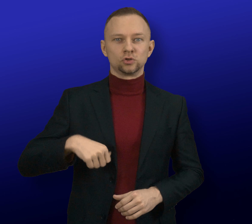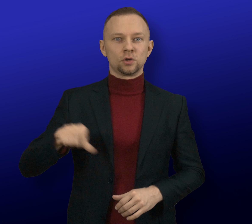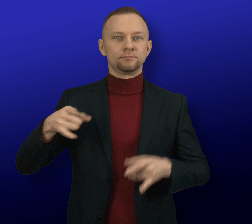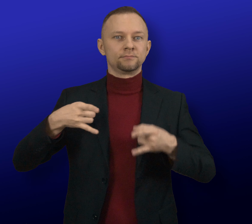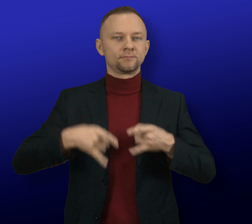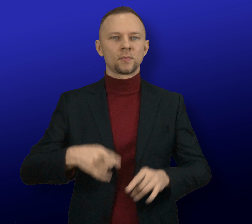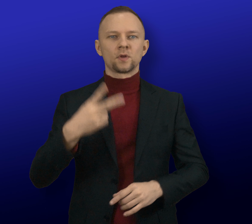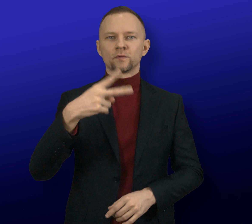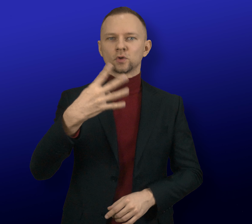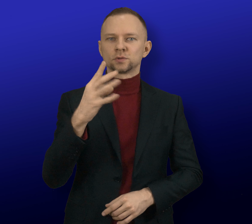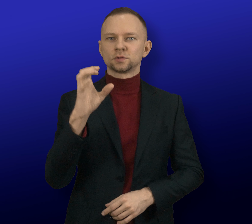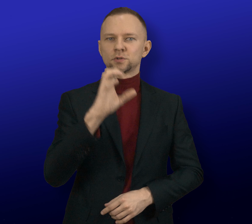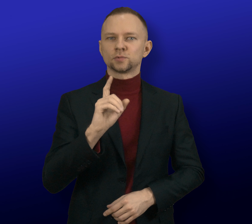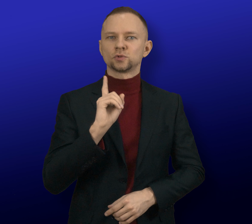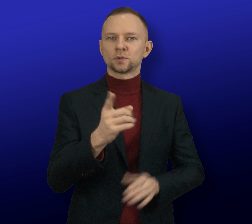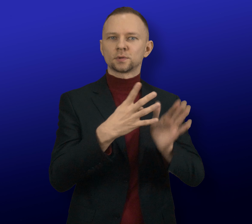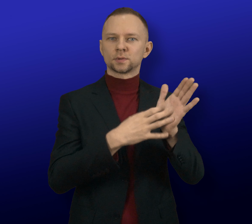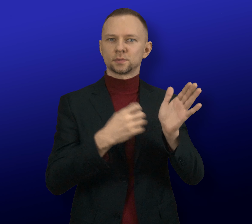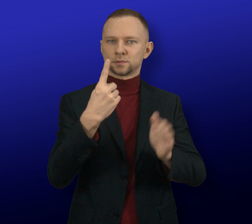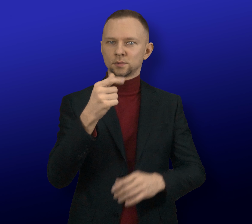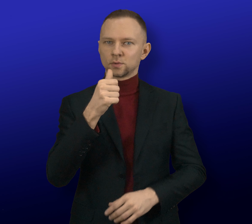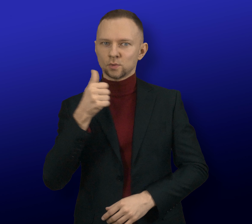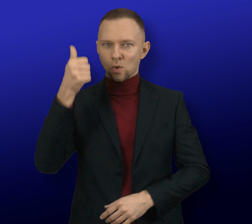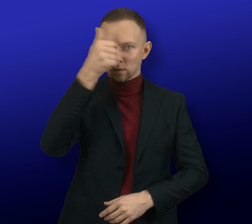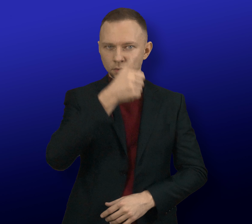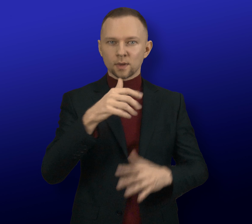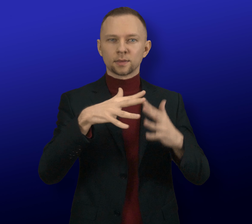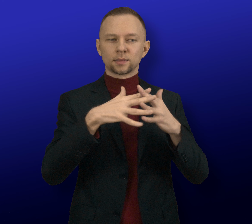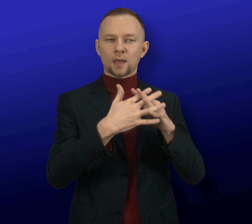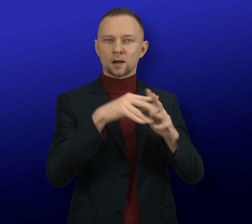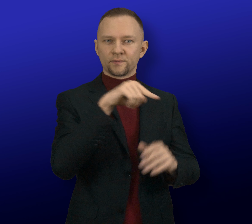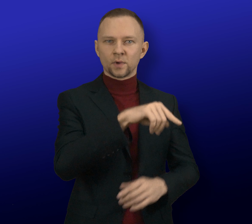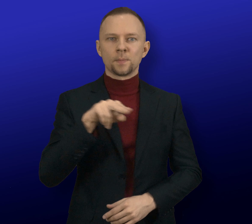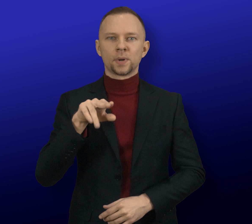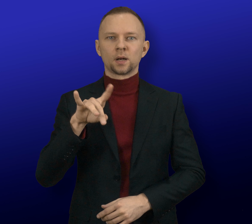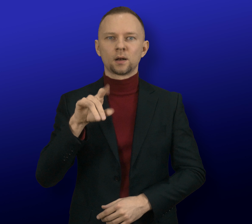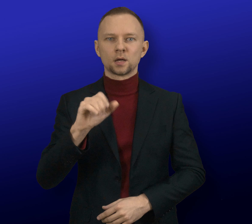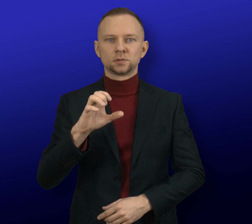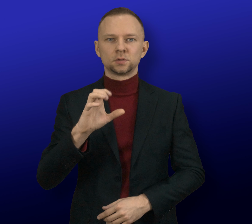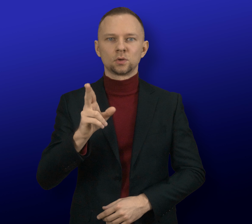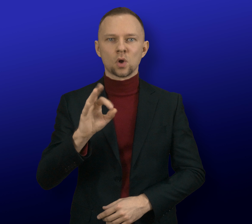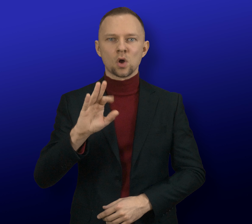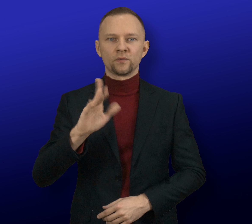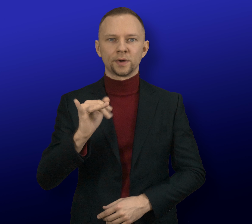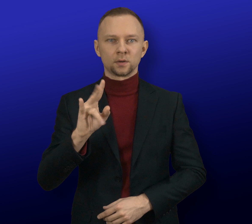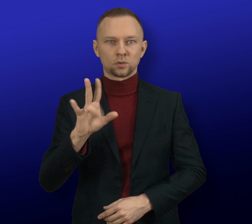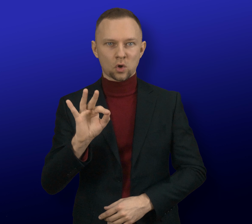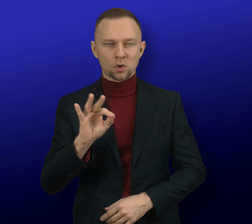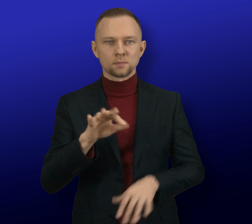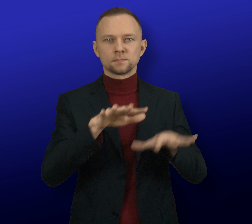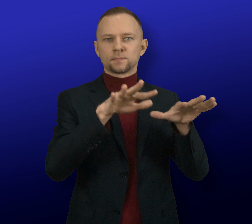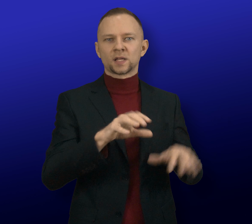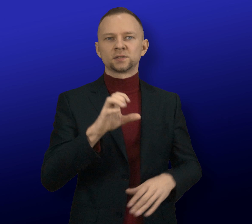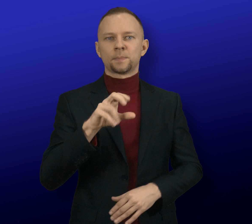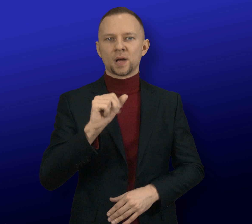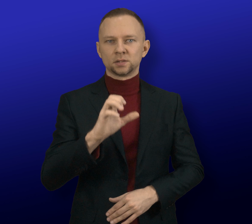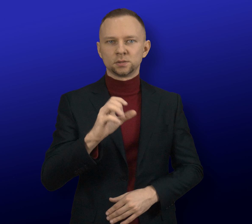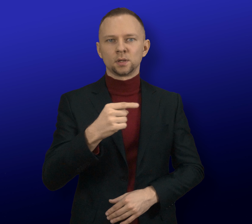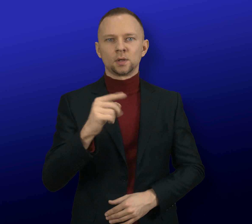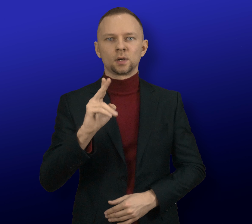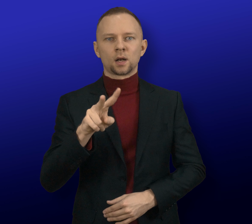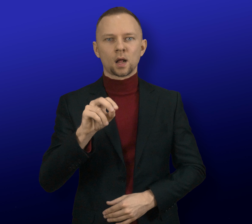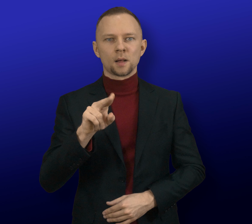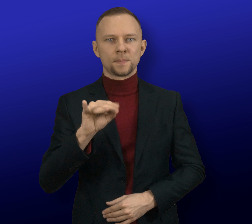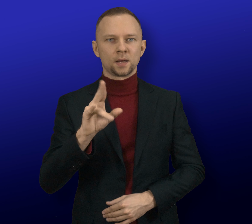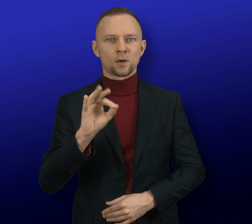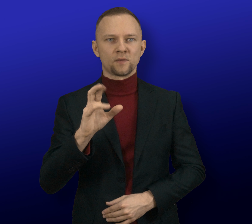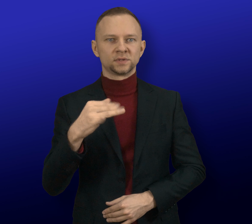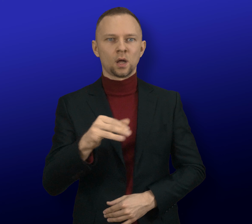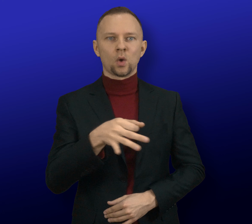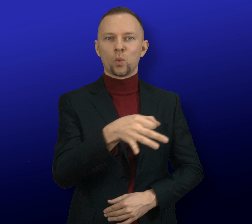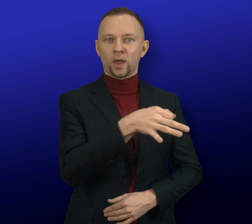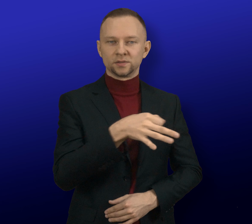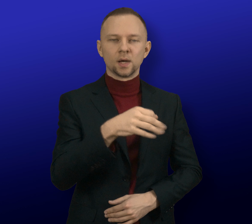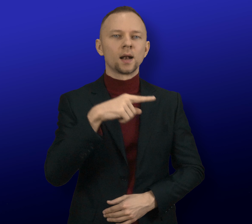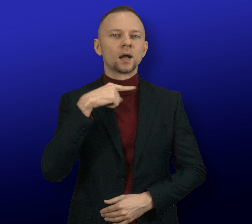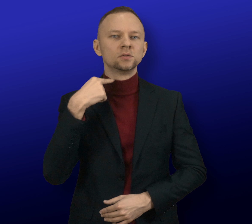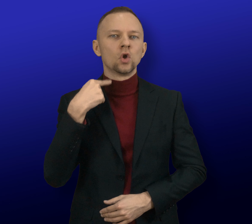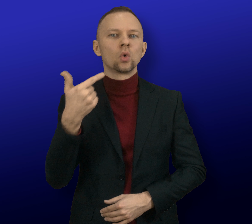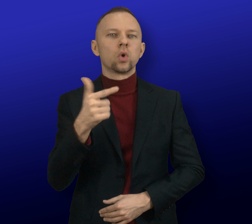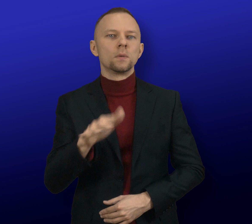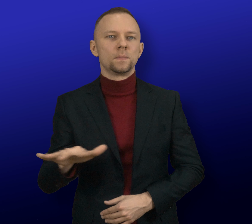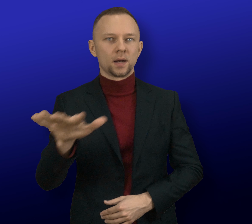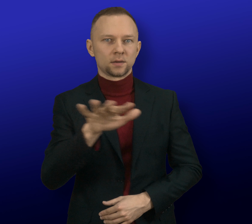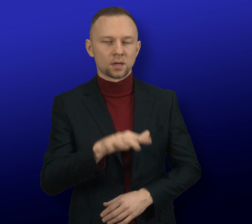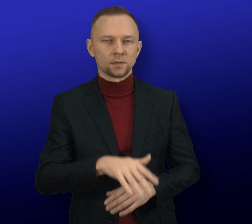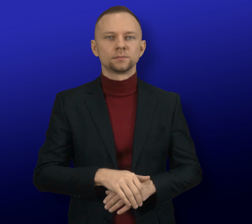Lychkina was born on September 24, 1901 in the village of Praskovino, Spas-Klepikovsky district, Ryazan province